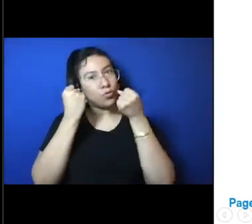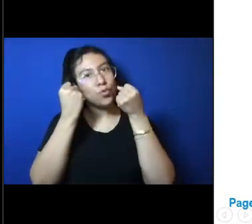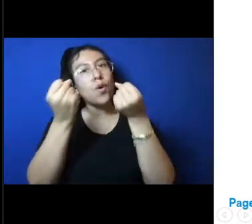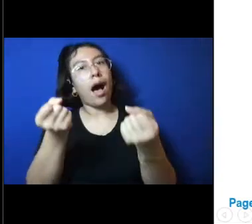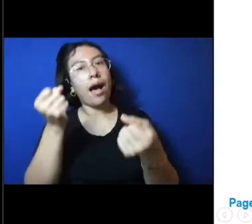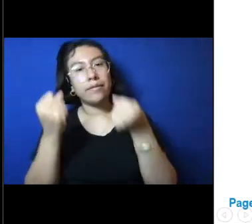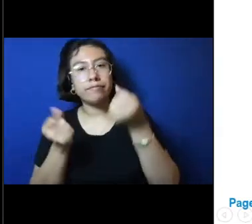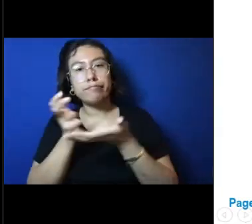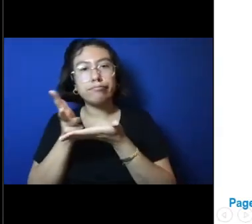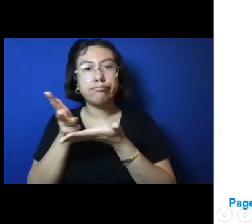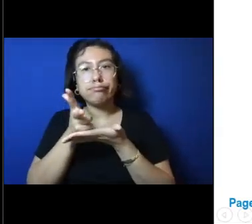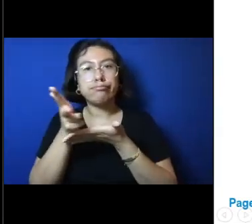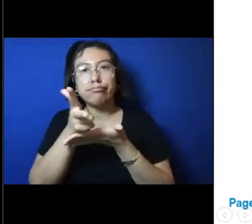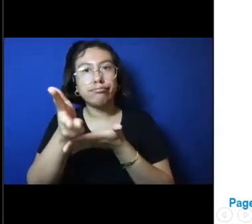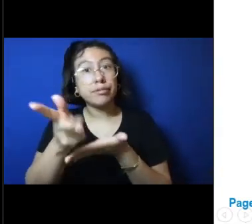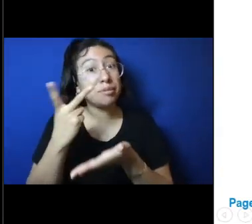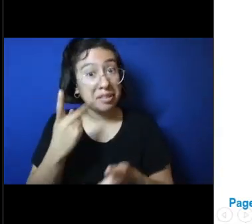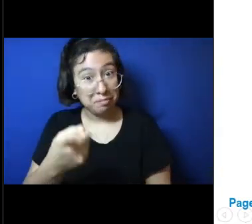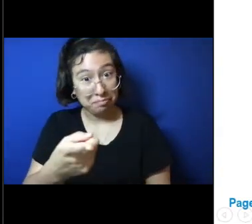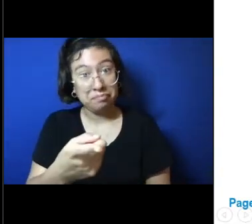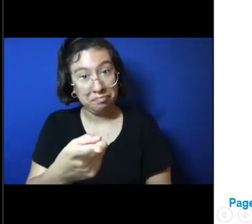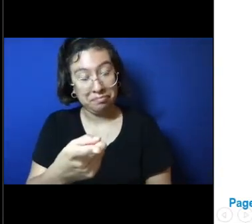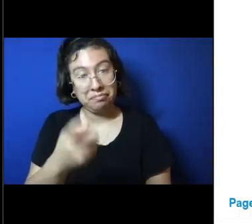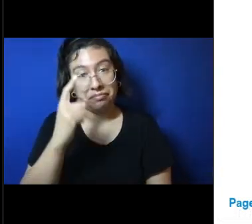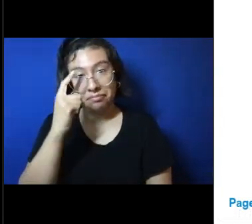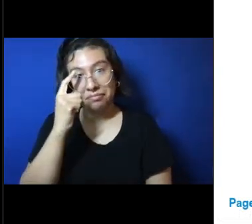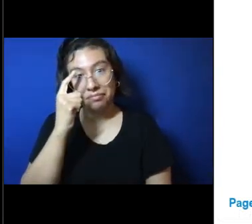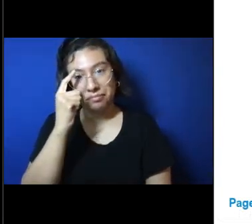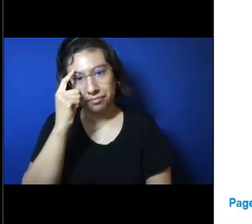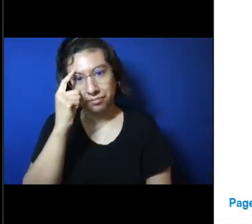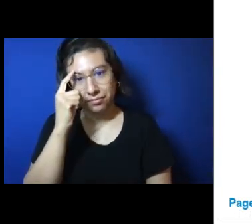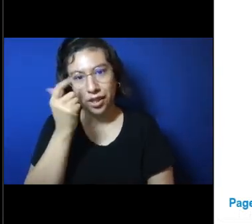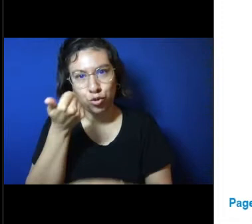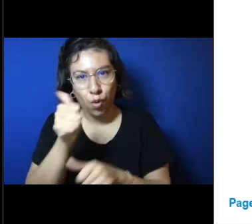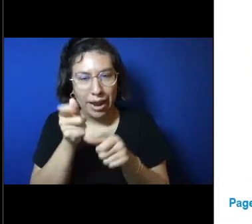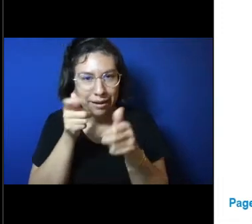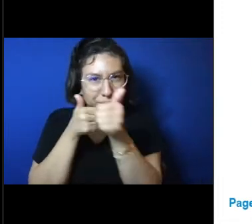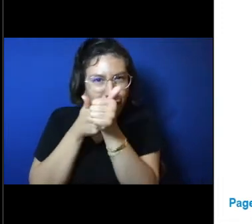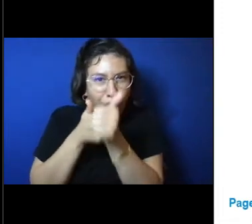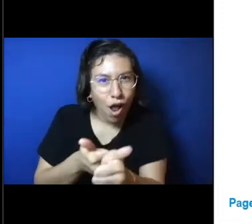and you get that sea turtle right in view. And you try and stick with it as long as you can.